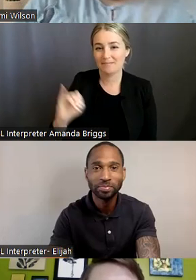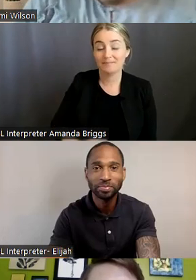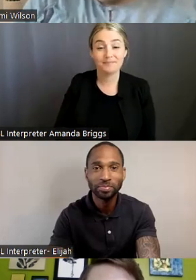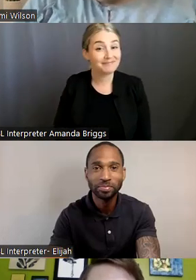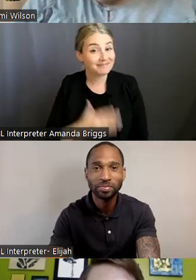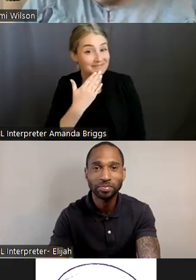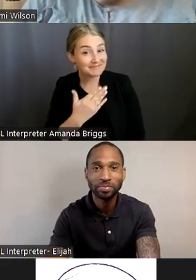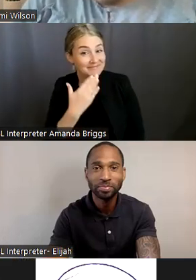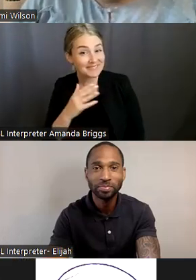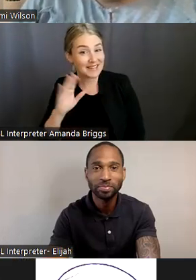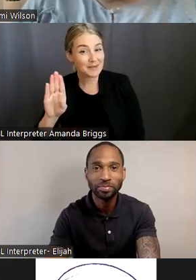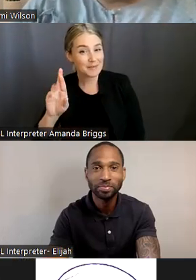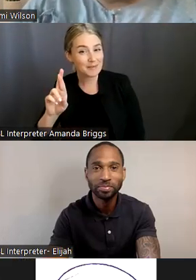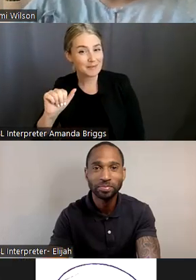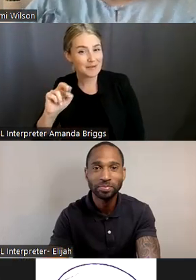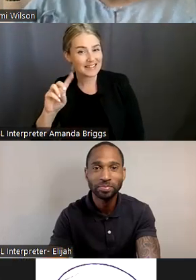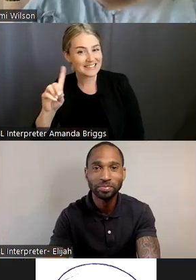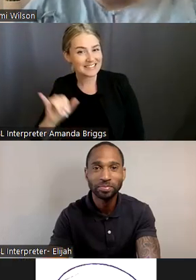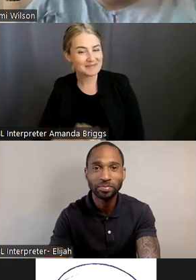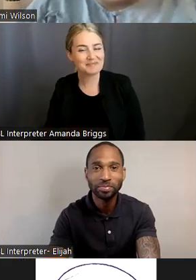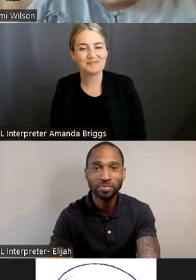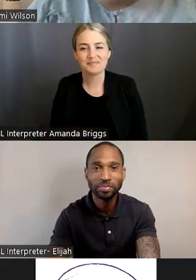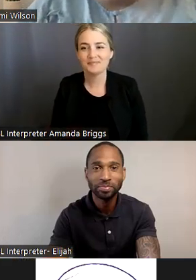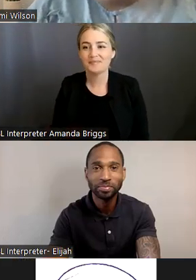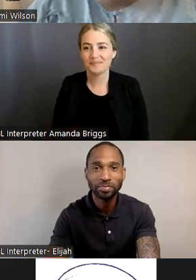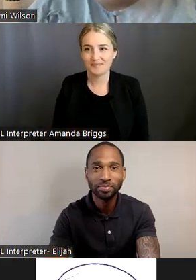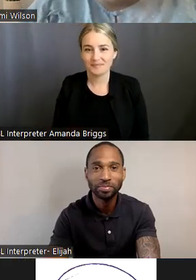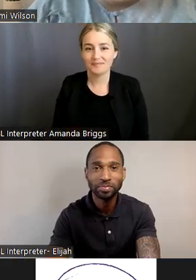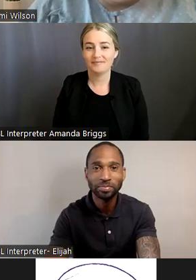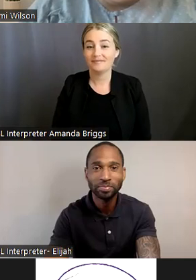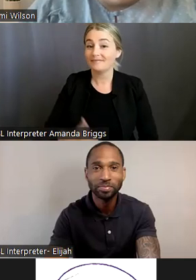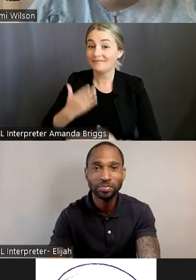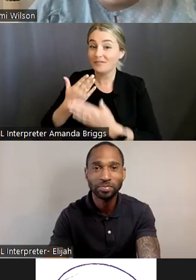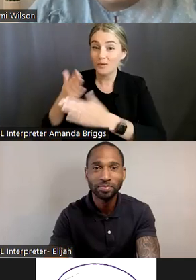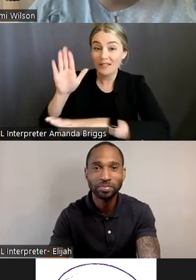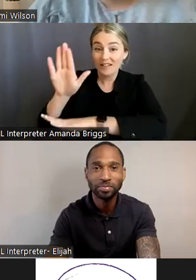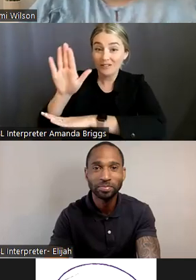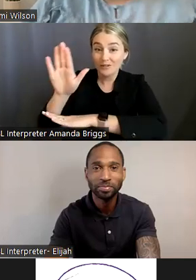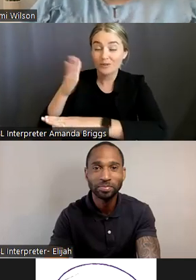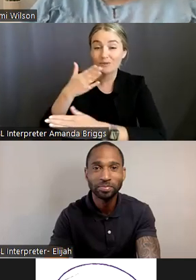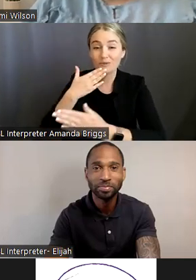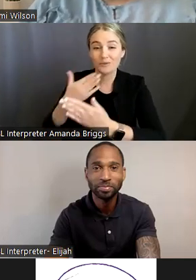Thank you, Brandy. Alright, good afternoon, good morning everybody. I am on